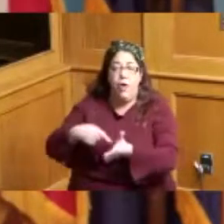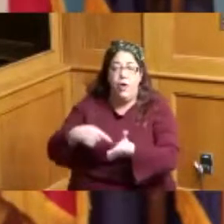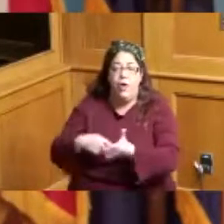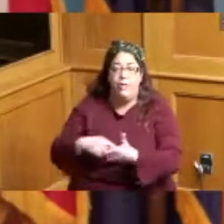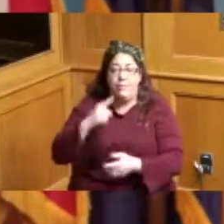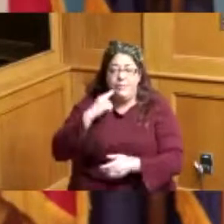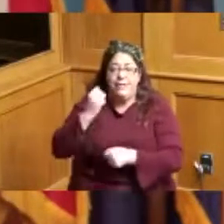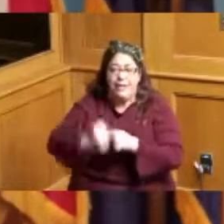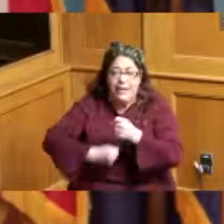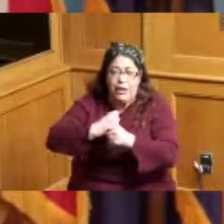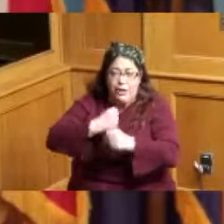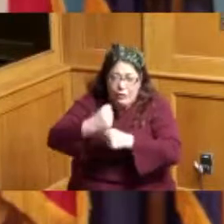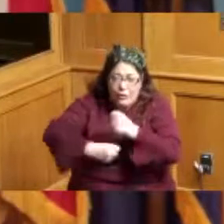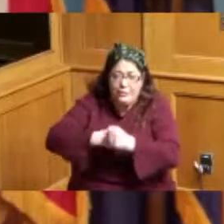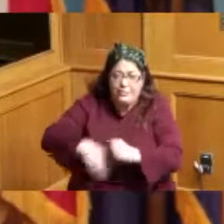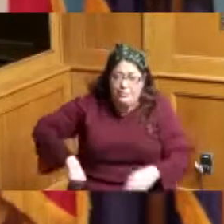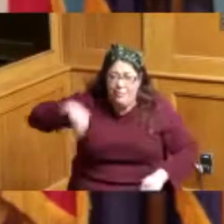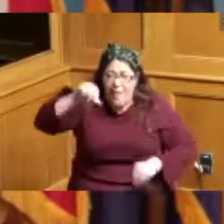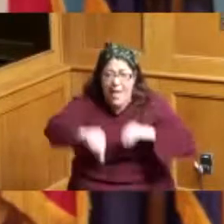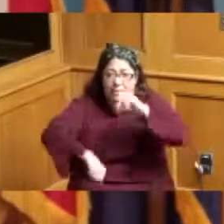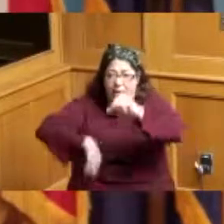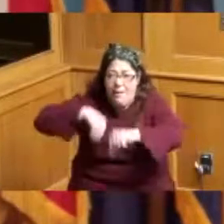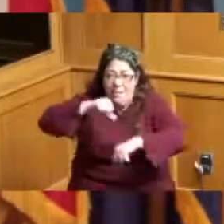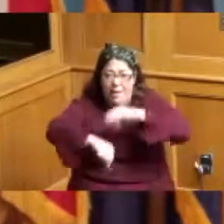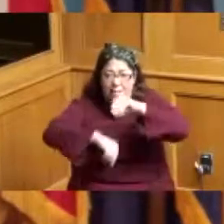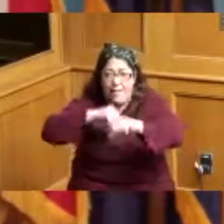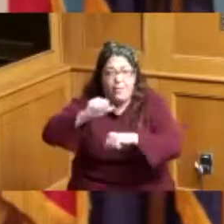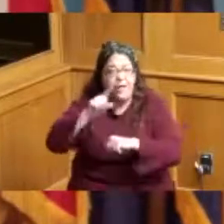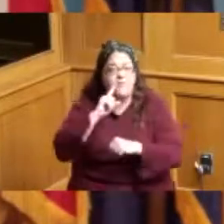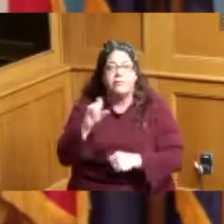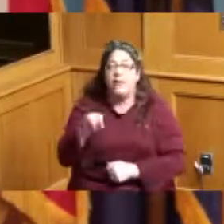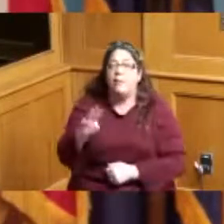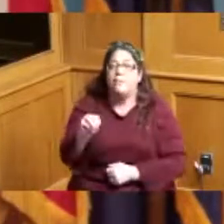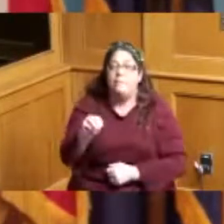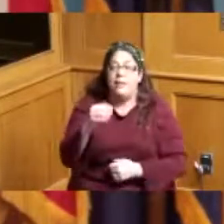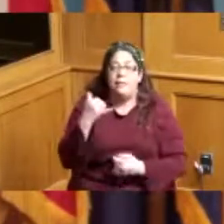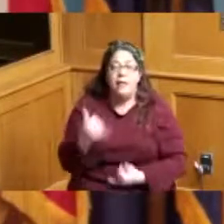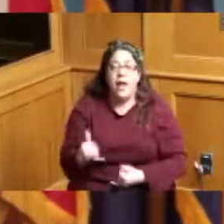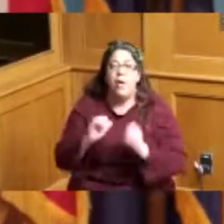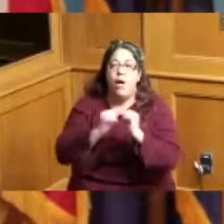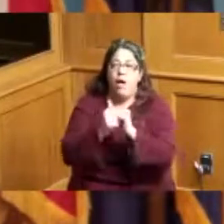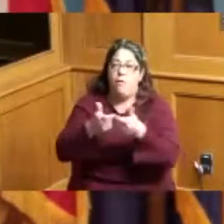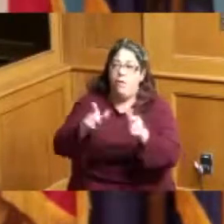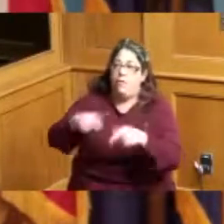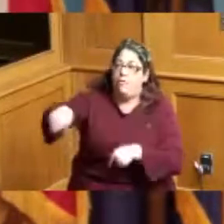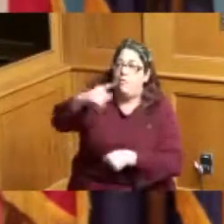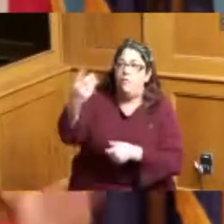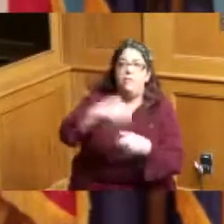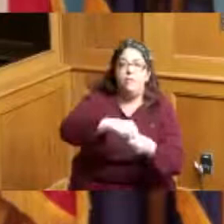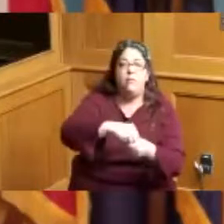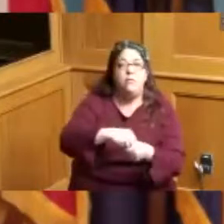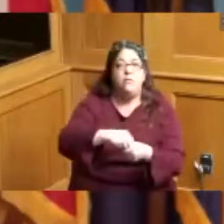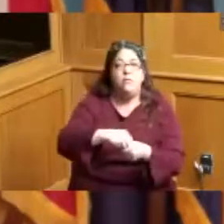paying for this so how can we now allow you to be a part of this and so I put on my tourism hat